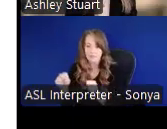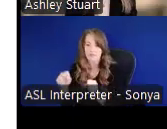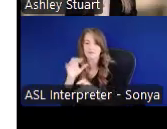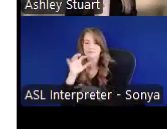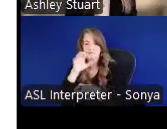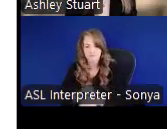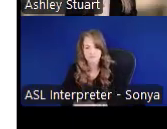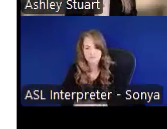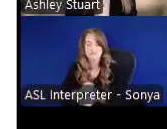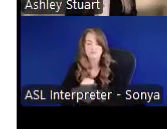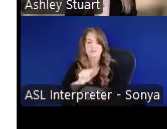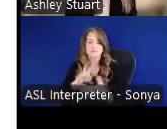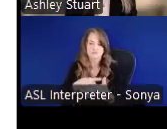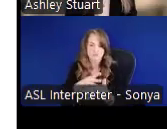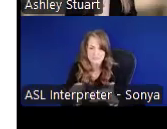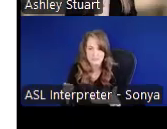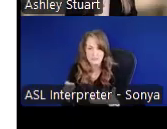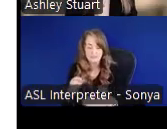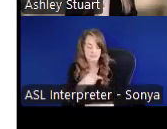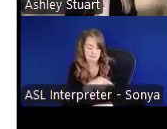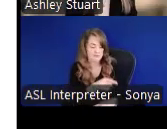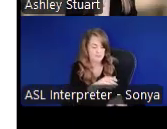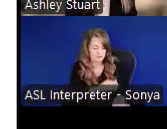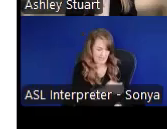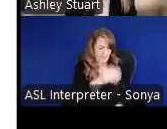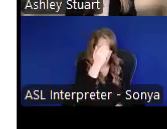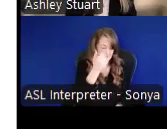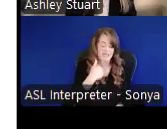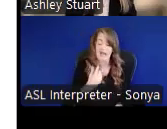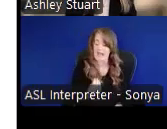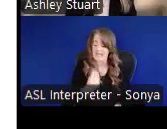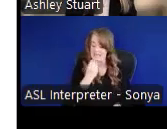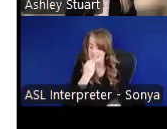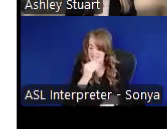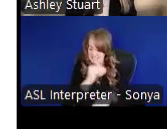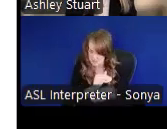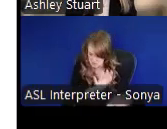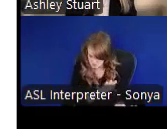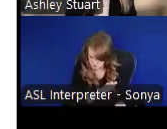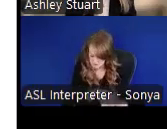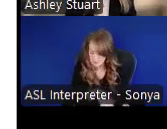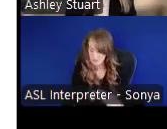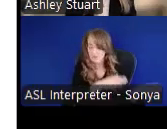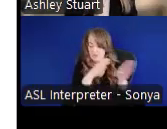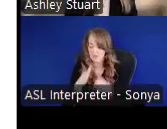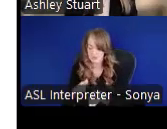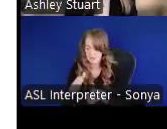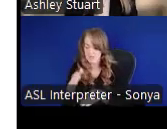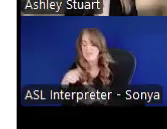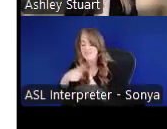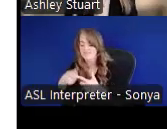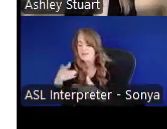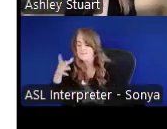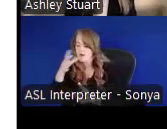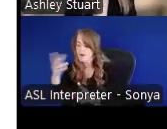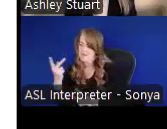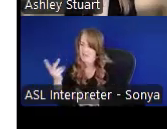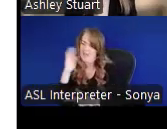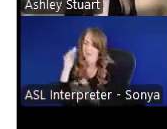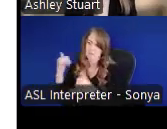child knows, okay, you know, after we eat dinner every night, mom and I play a game together, or we read a book together,